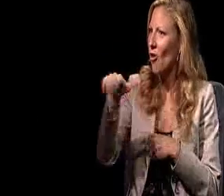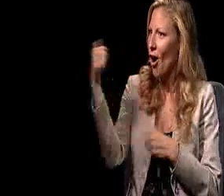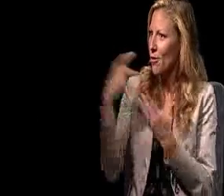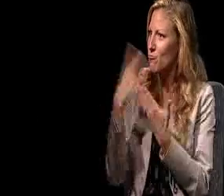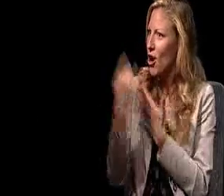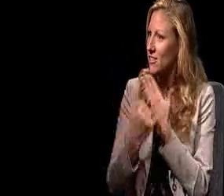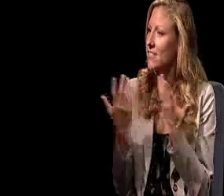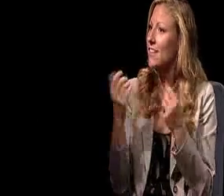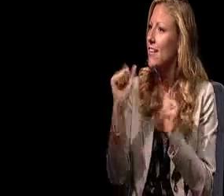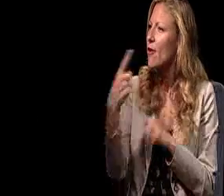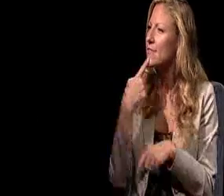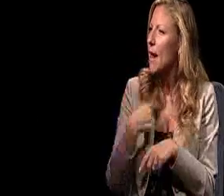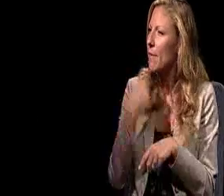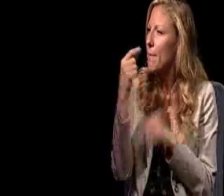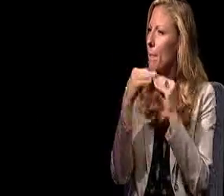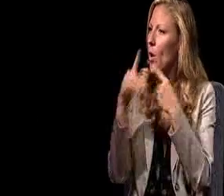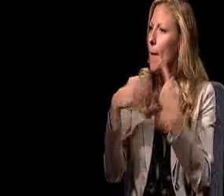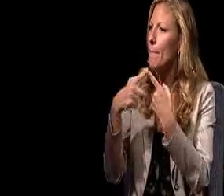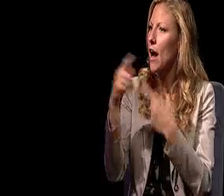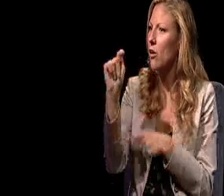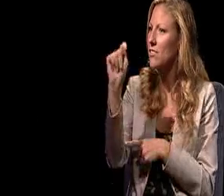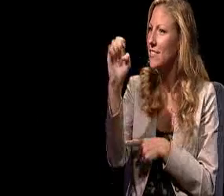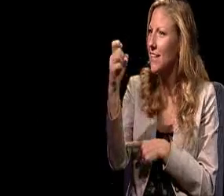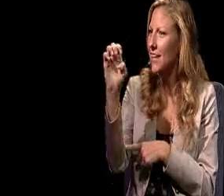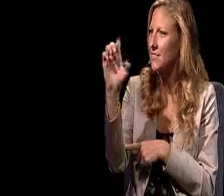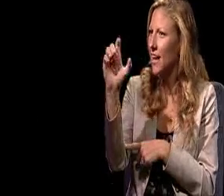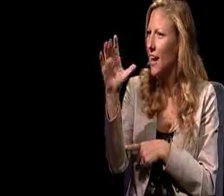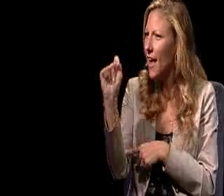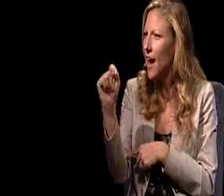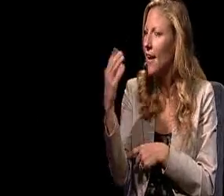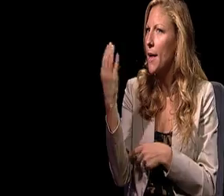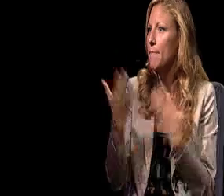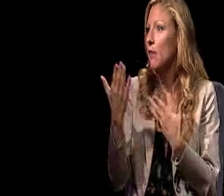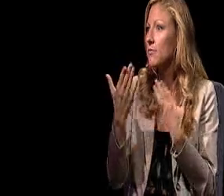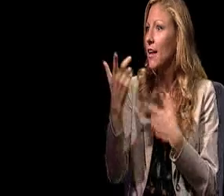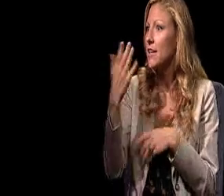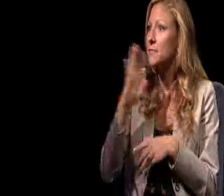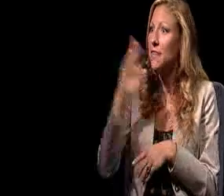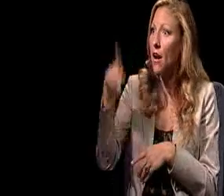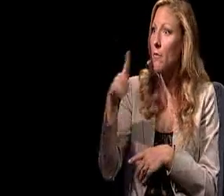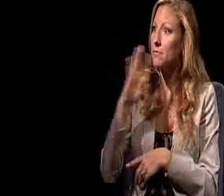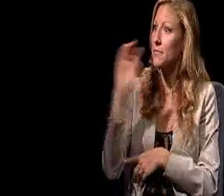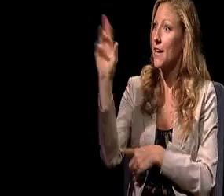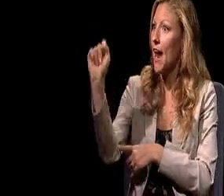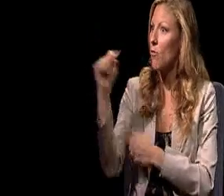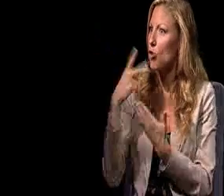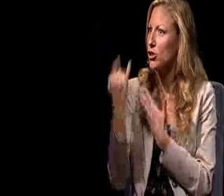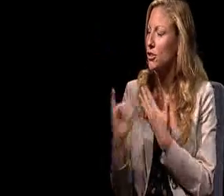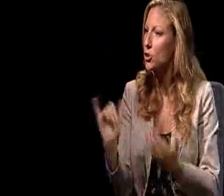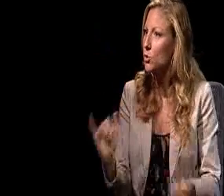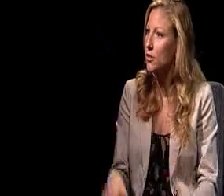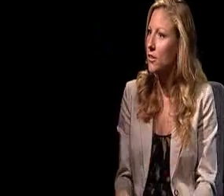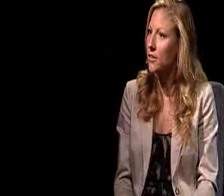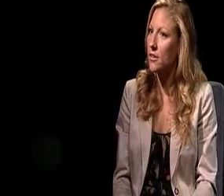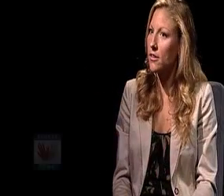Well, I'm curious about your other projects. Can you tell us a little bit more about the Tex Elects and maybe the Speak Up! Speak Out! Project as well?